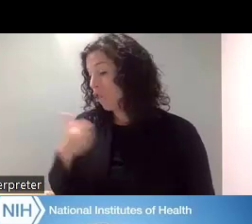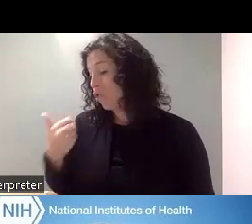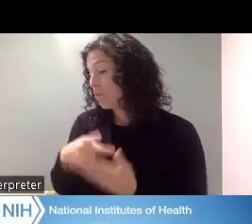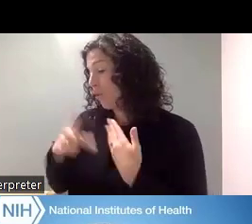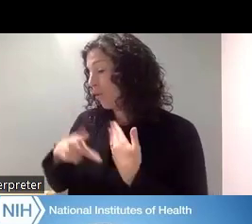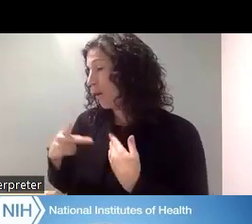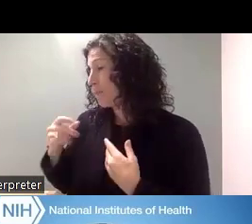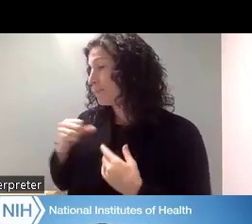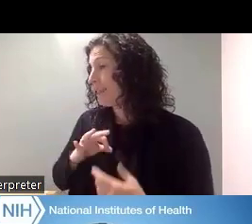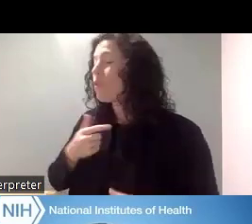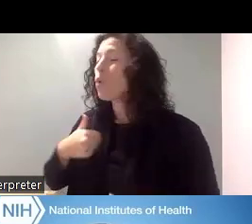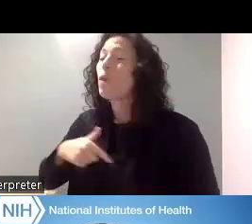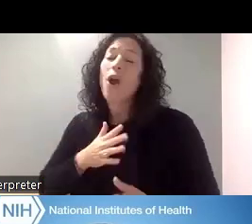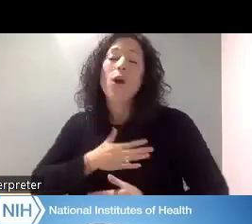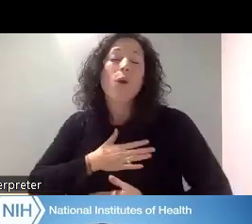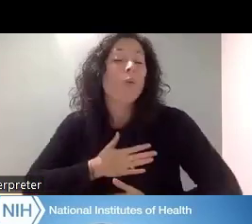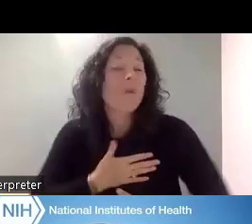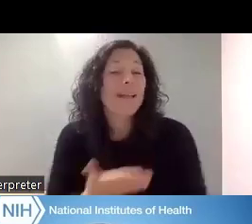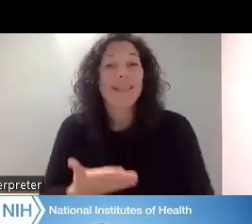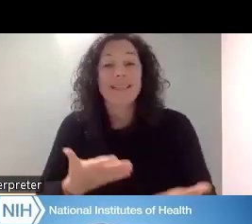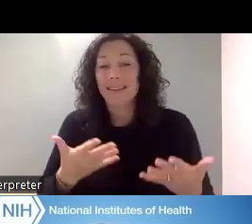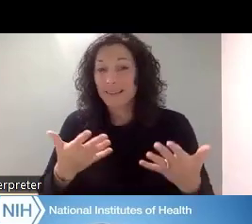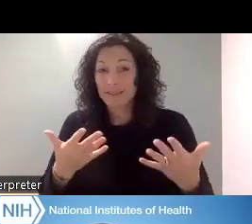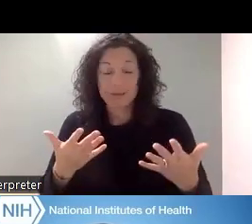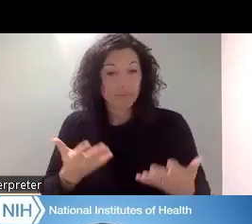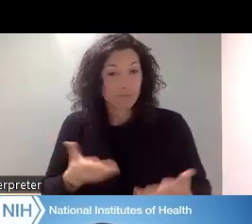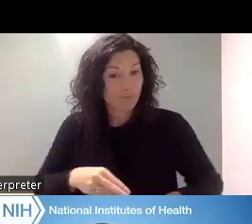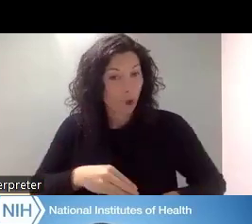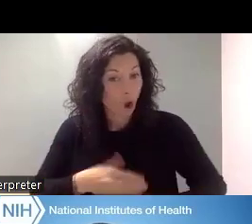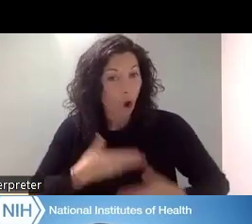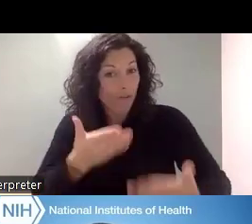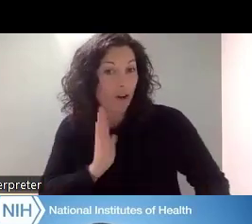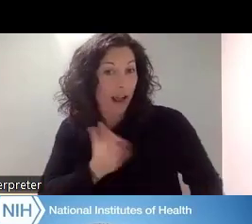we're more than willing to offer our expertise and help you navigate the process.